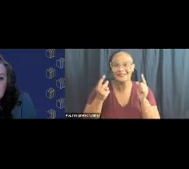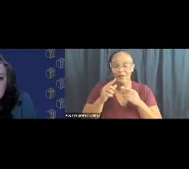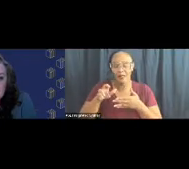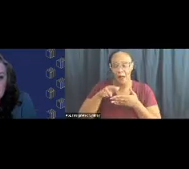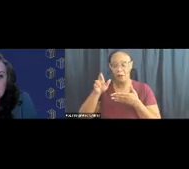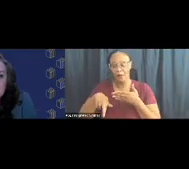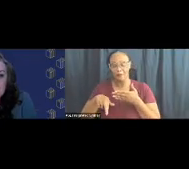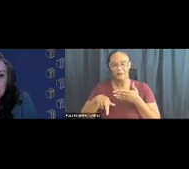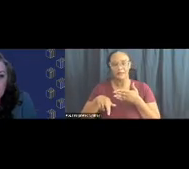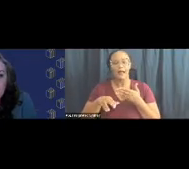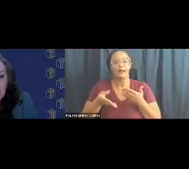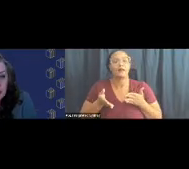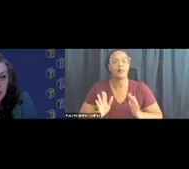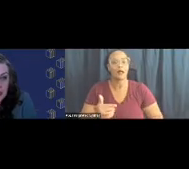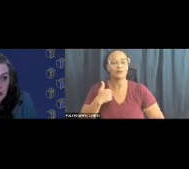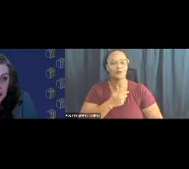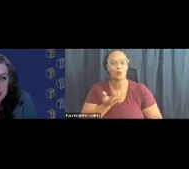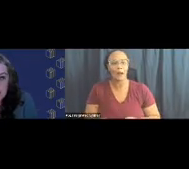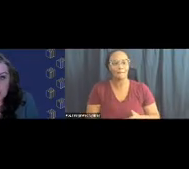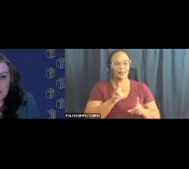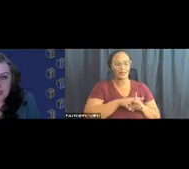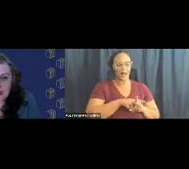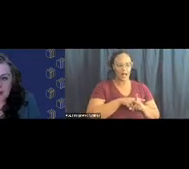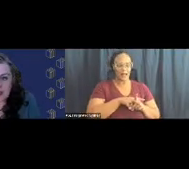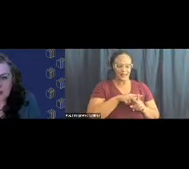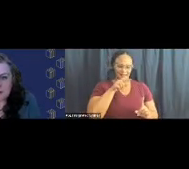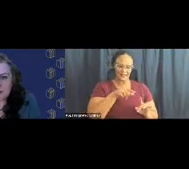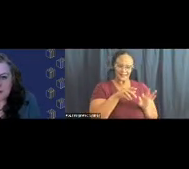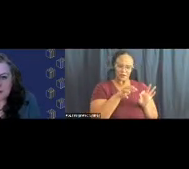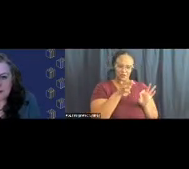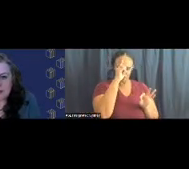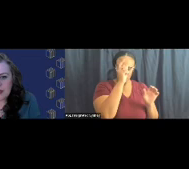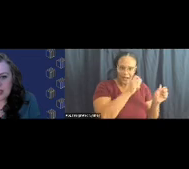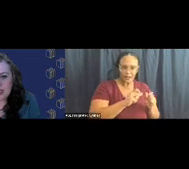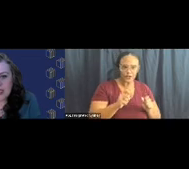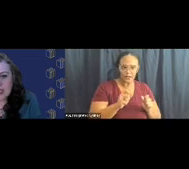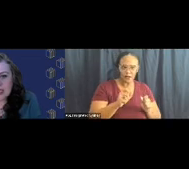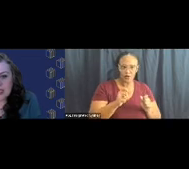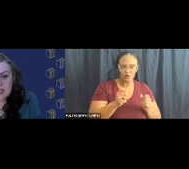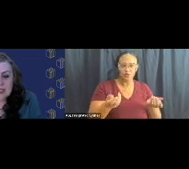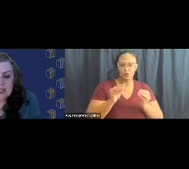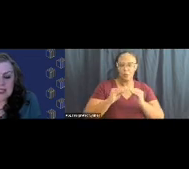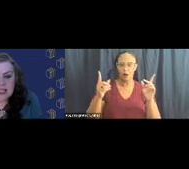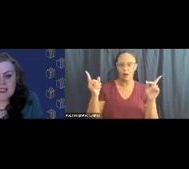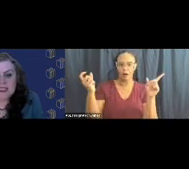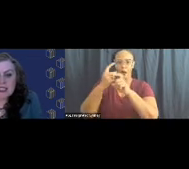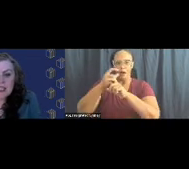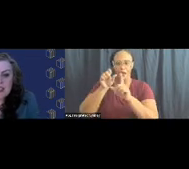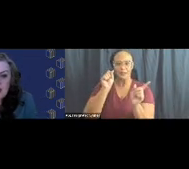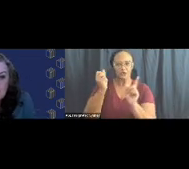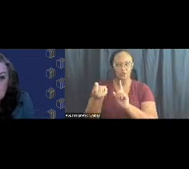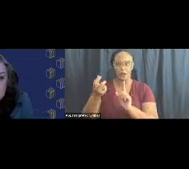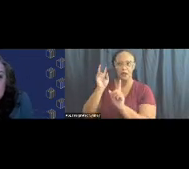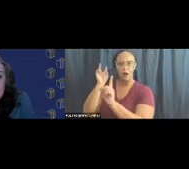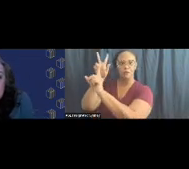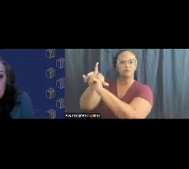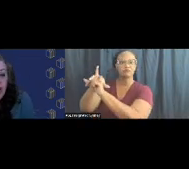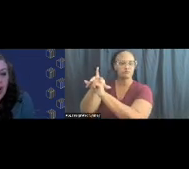strategies to the more complex ones that we've identified. This leads us to closer achieving